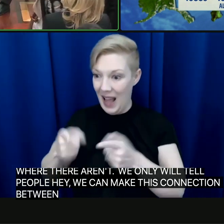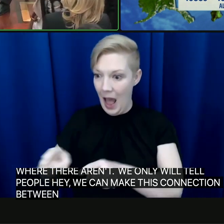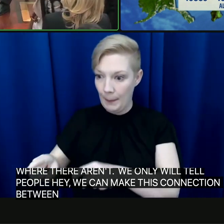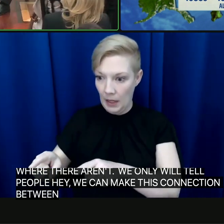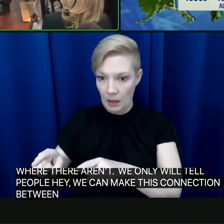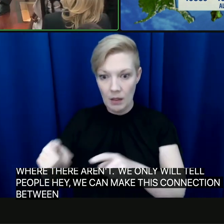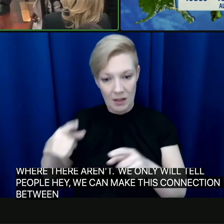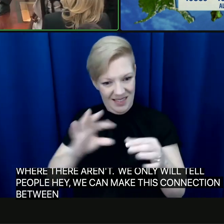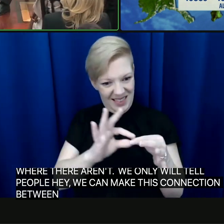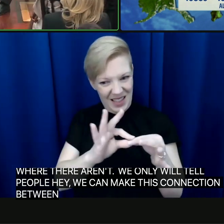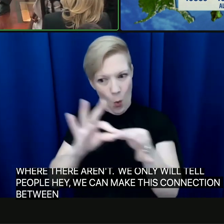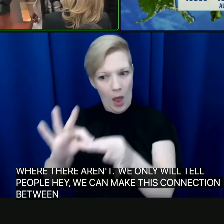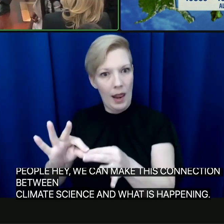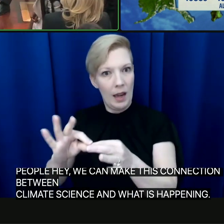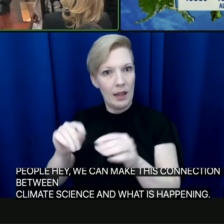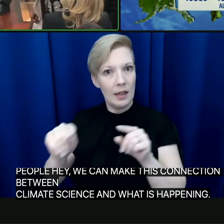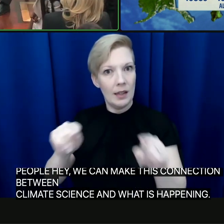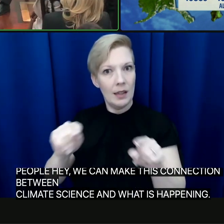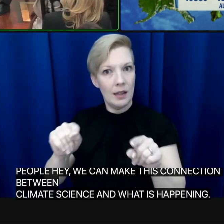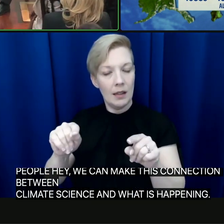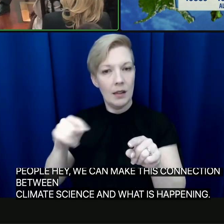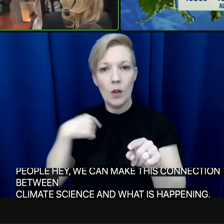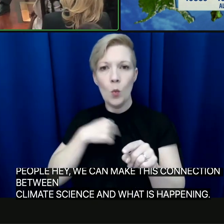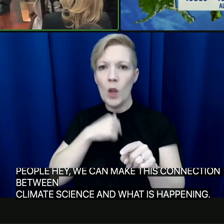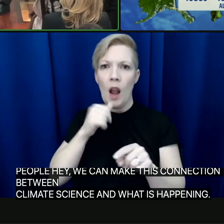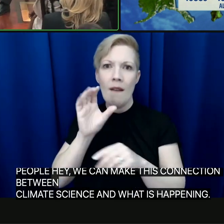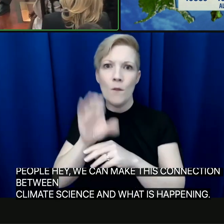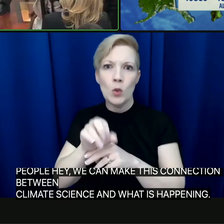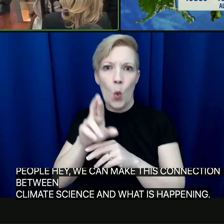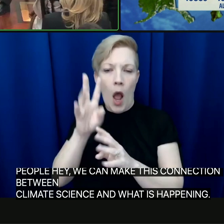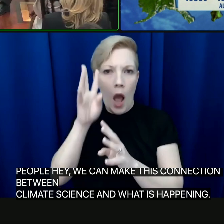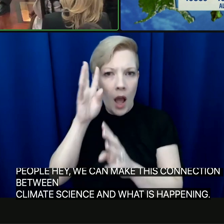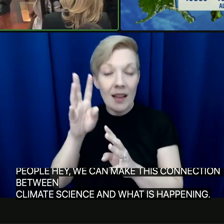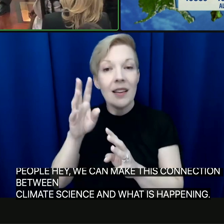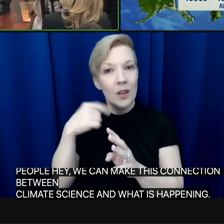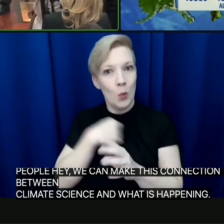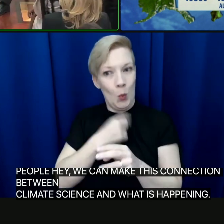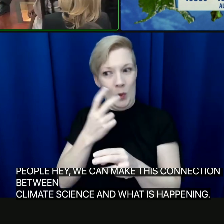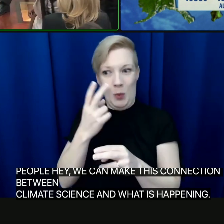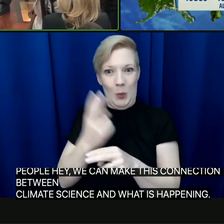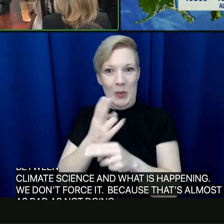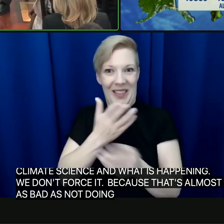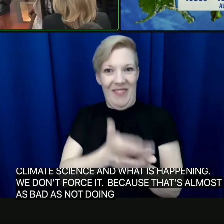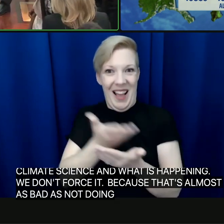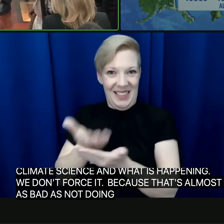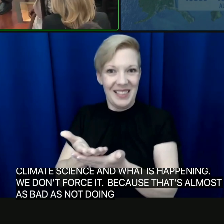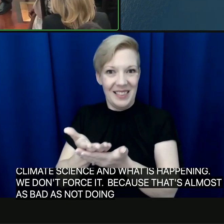We don't because that's almost as bad as not doing anything. Mr. Mayock: Yeah. Mr. Roker: You know, so and in fact,